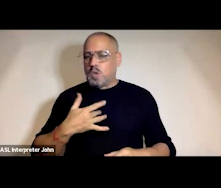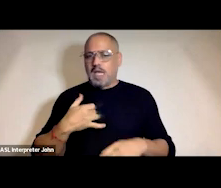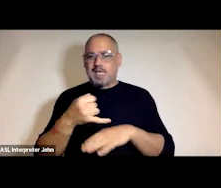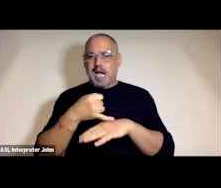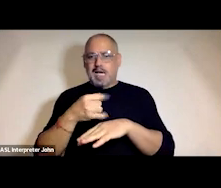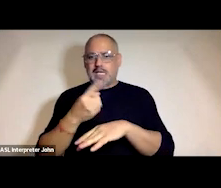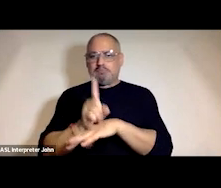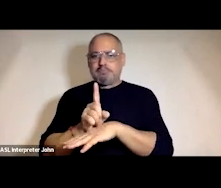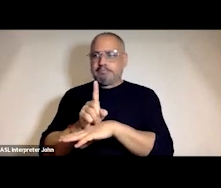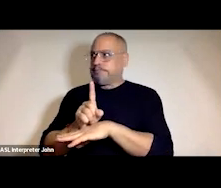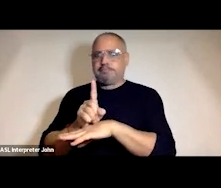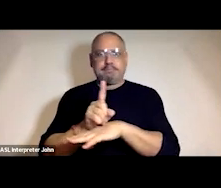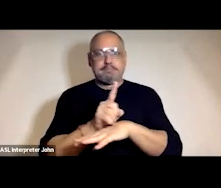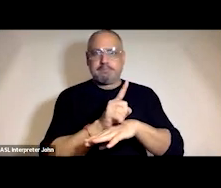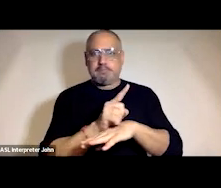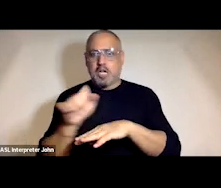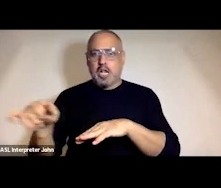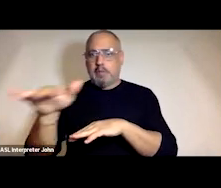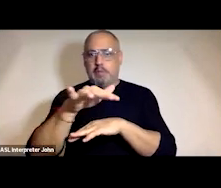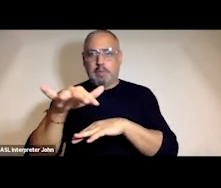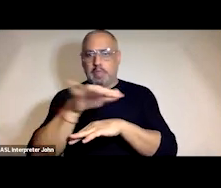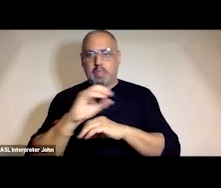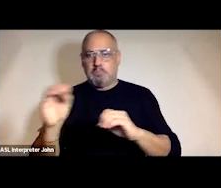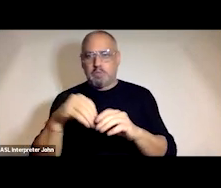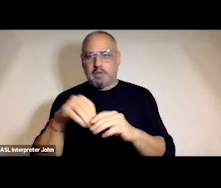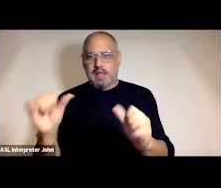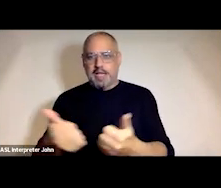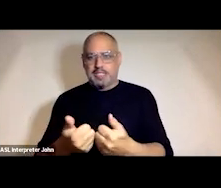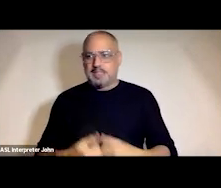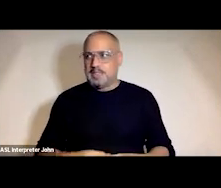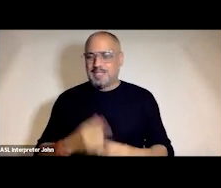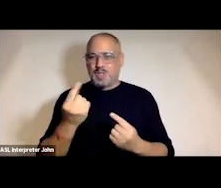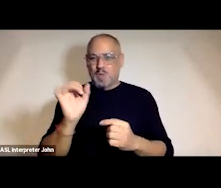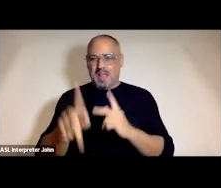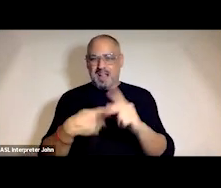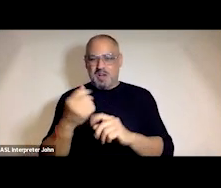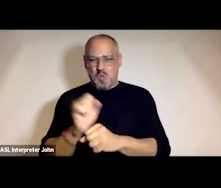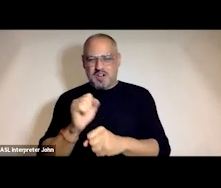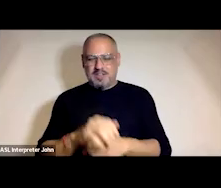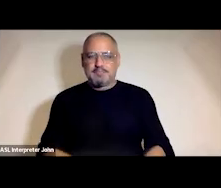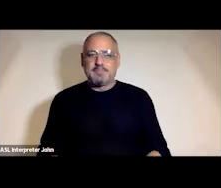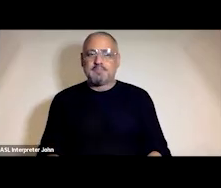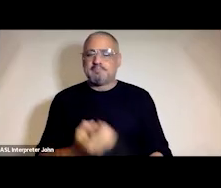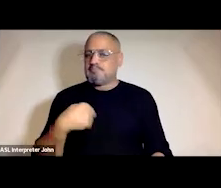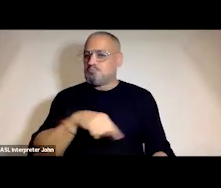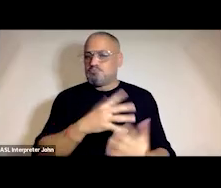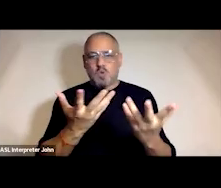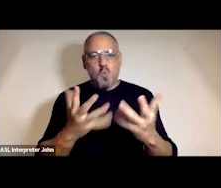because there's not a whole lot of people within an agency that do this type of work, but we don't want you to feel that way.